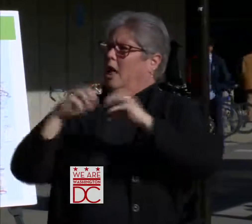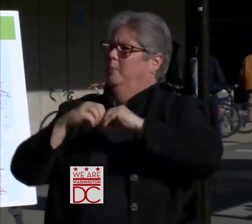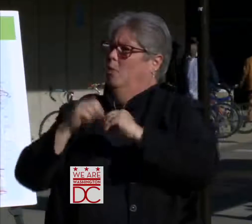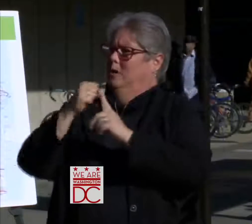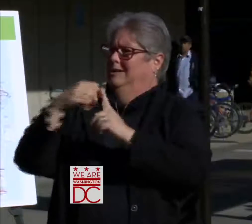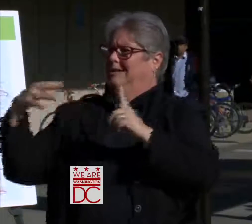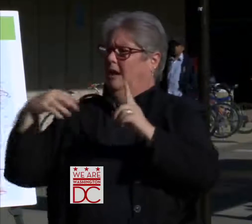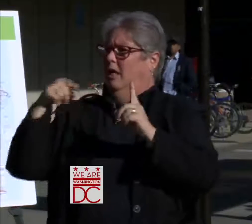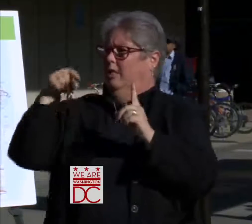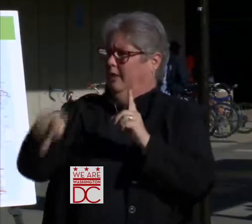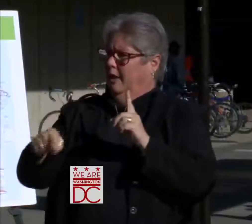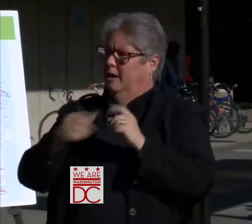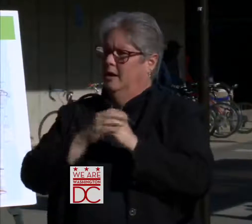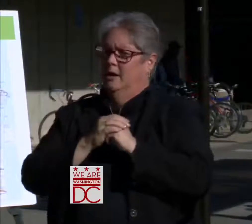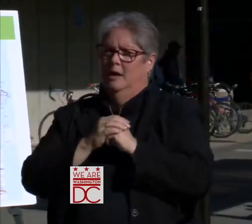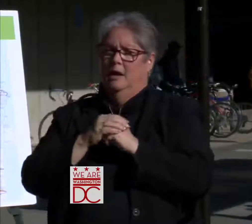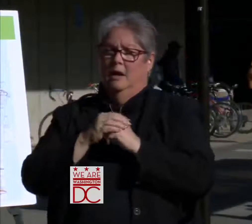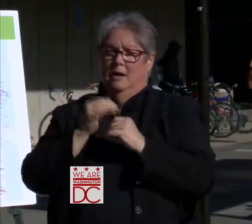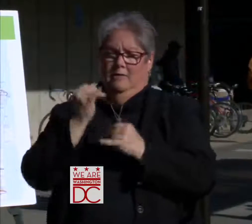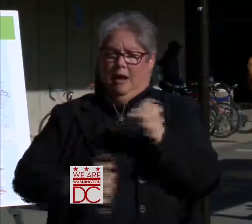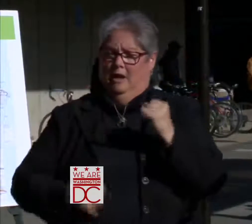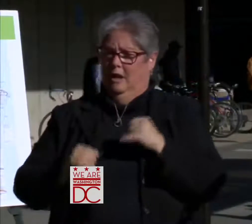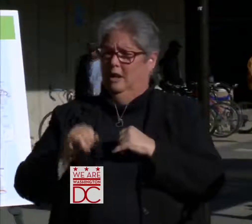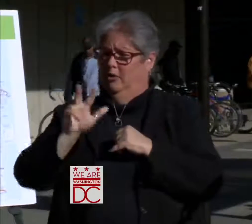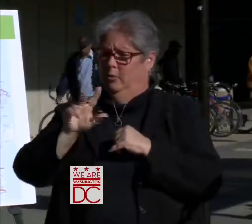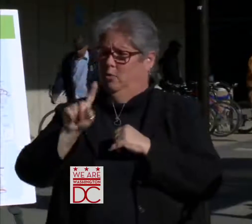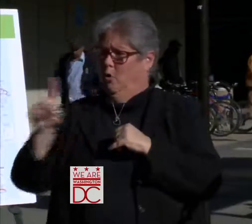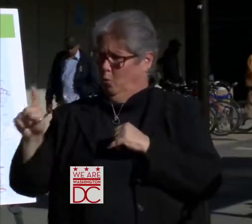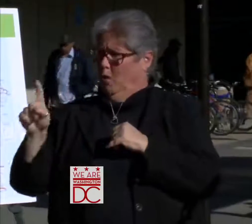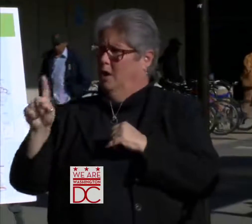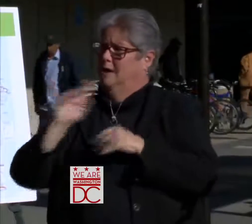NOW, FINALLY THE COUNTY'S 311 CENTER WILL HAVE AN EXTENDED